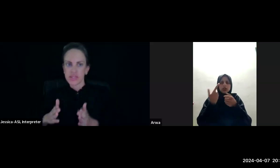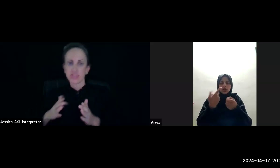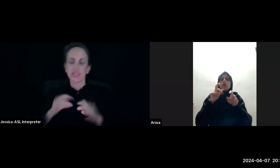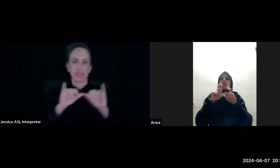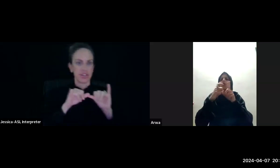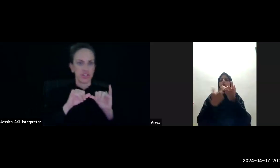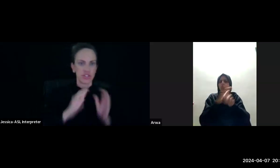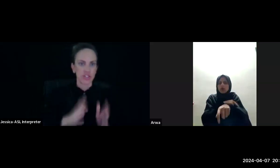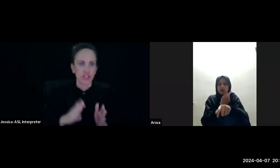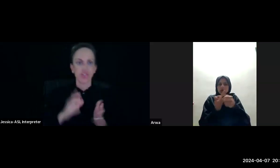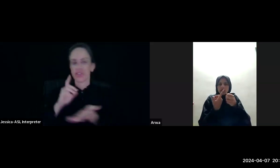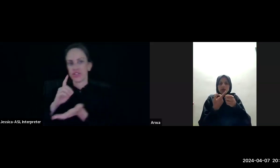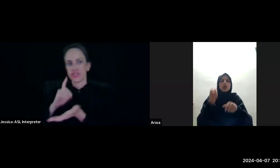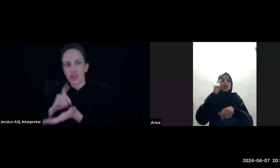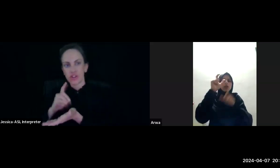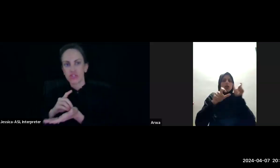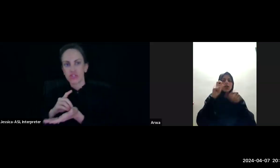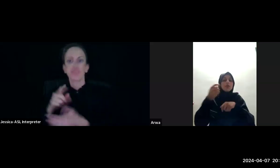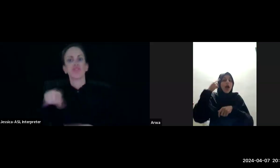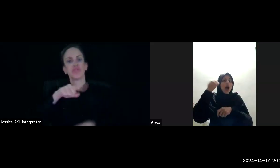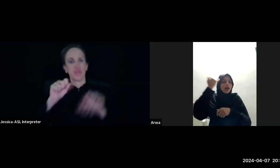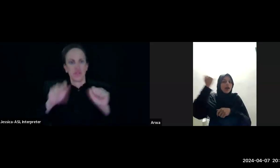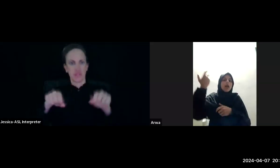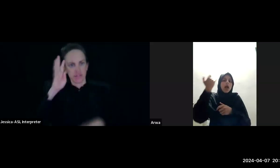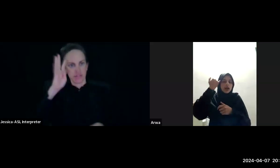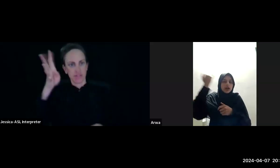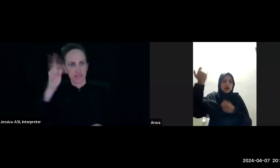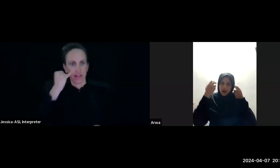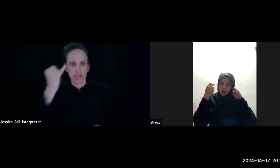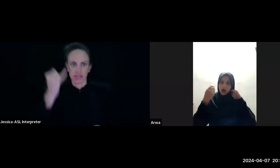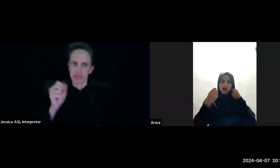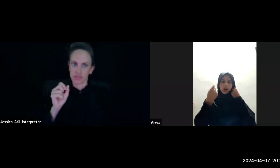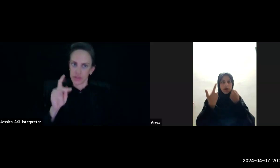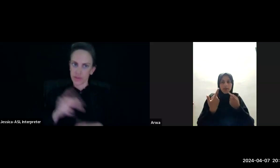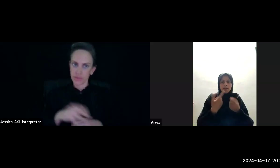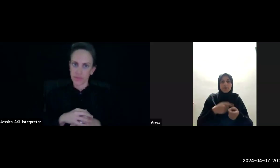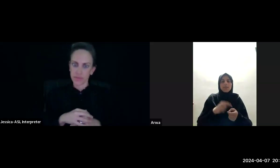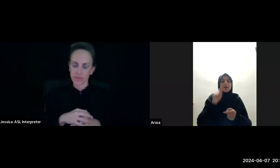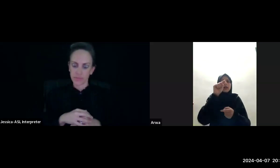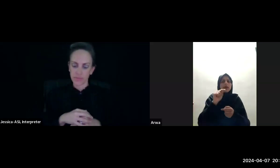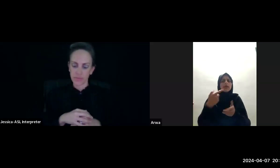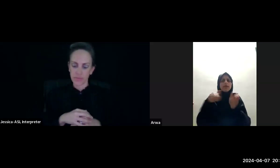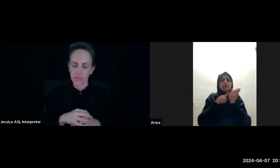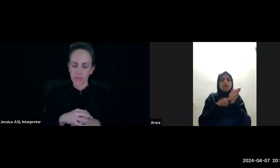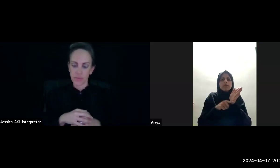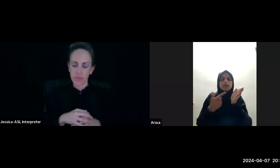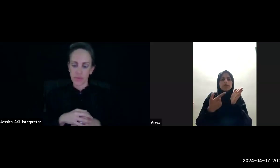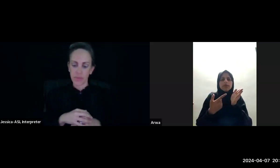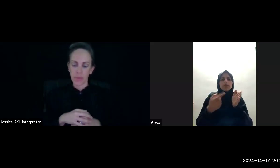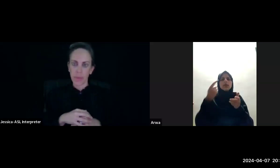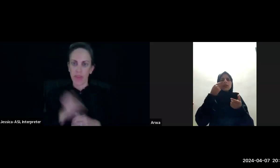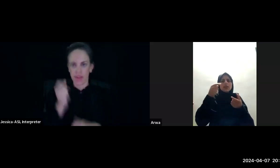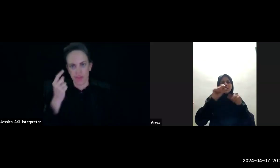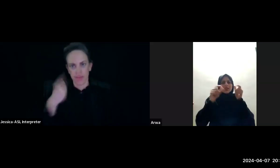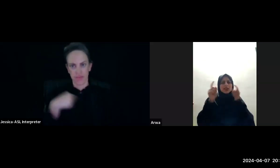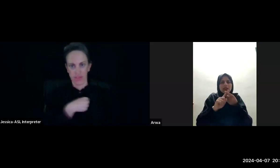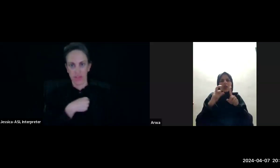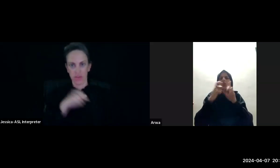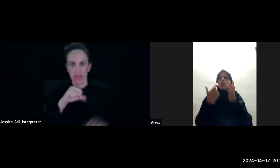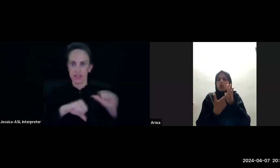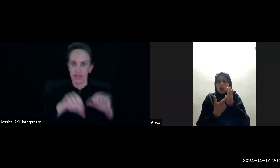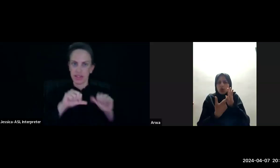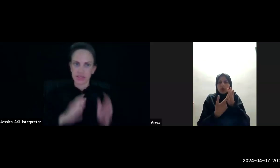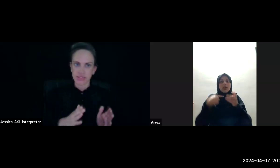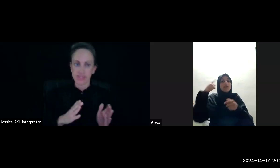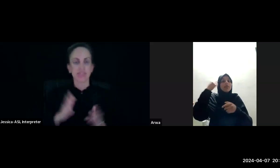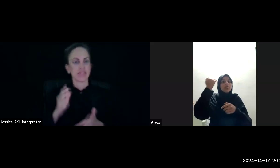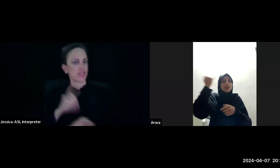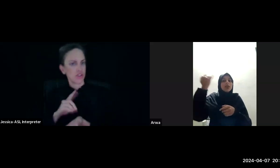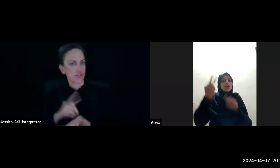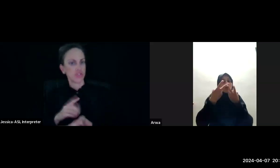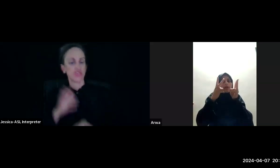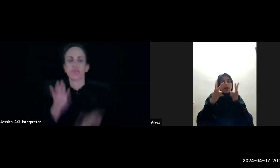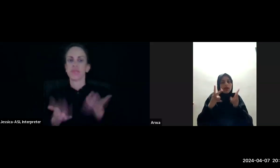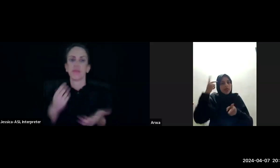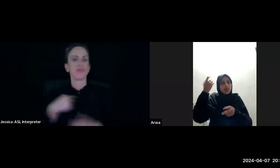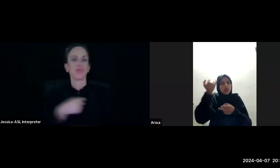you can come up with ideas okay which we as scientist or as doctors may not think okay. so